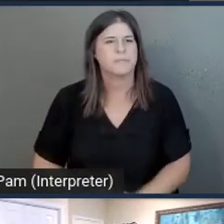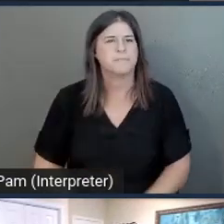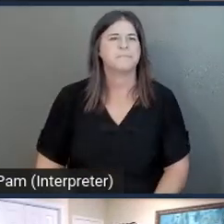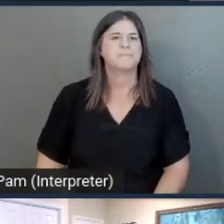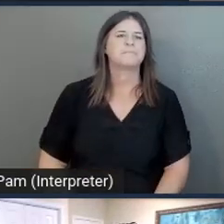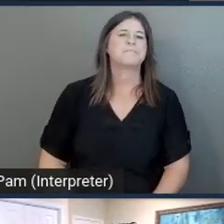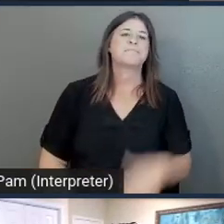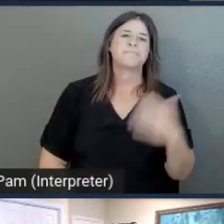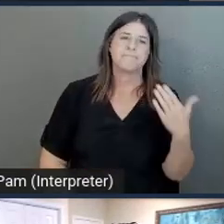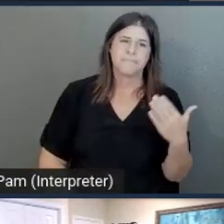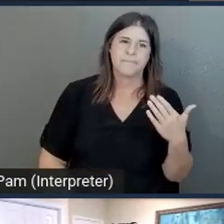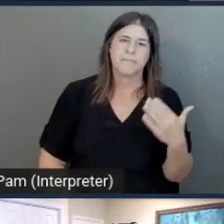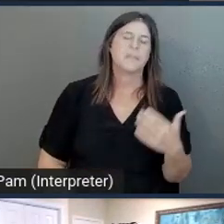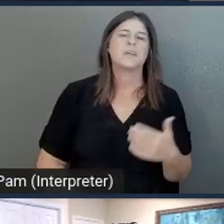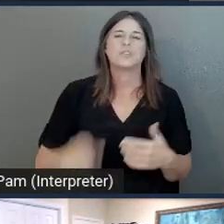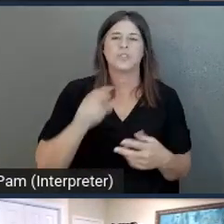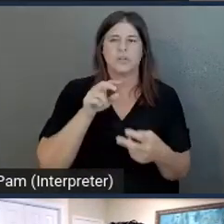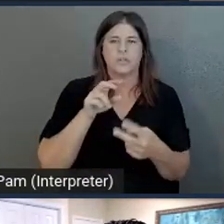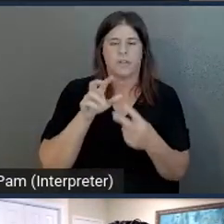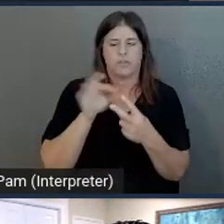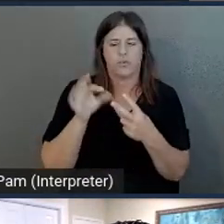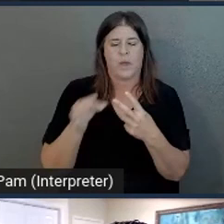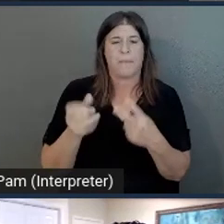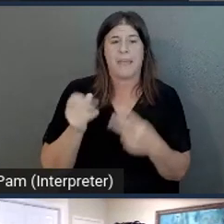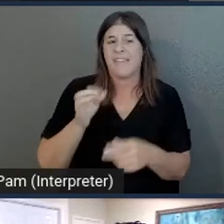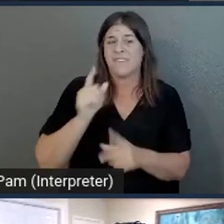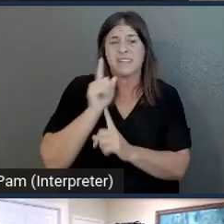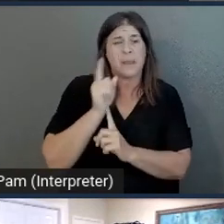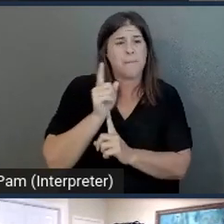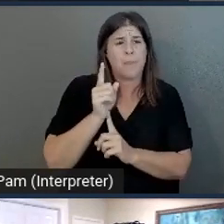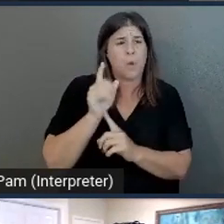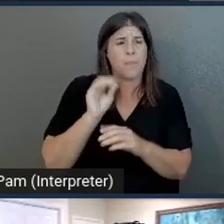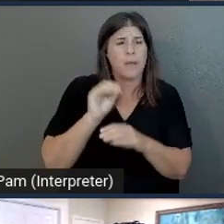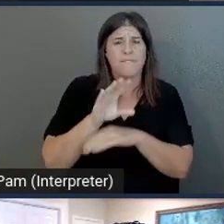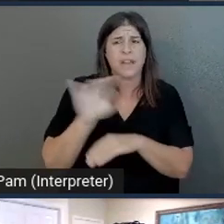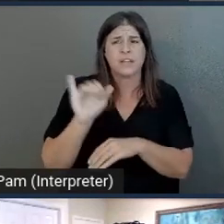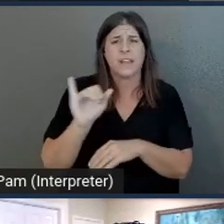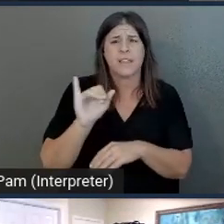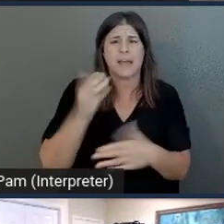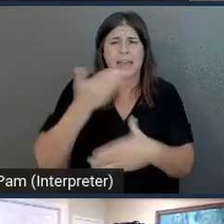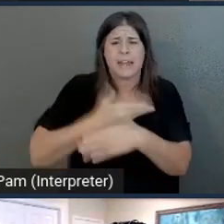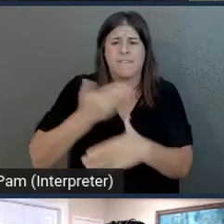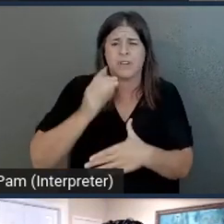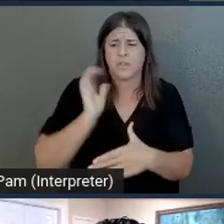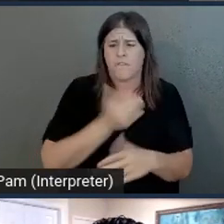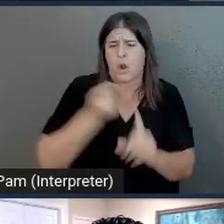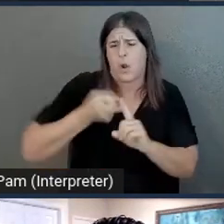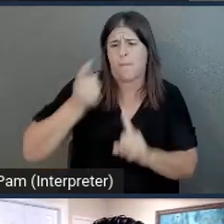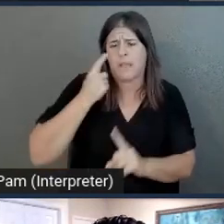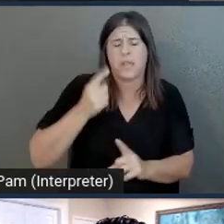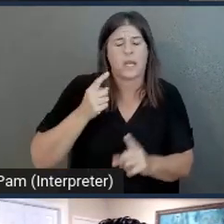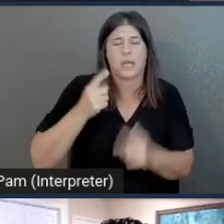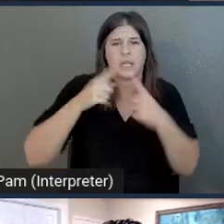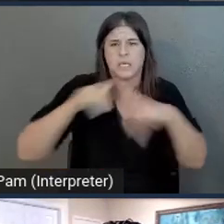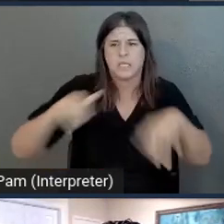So there a two option, if it is a momentary affection, like interference of her automation, like in a moment when we are installing a pet.